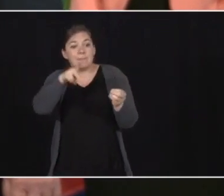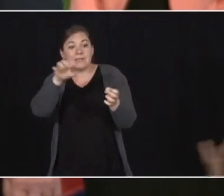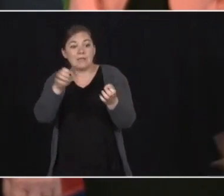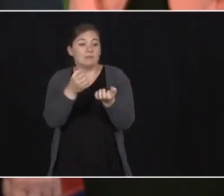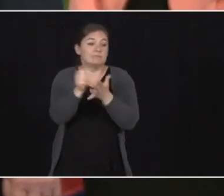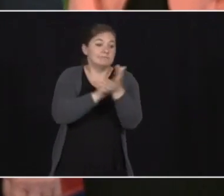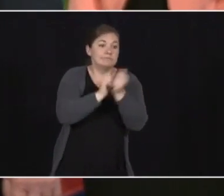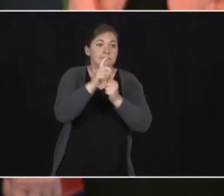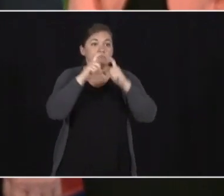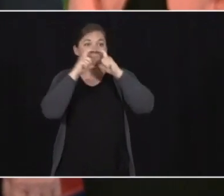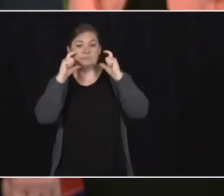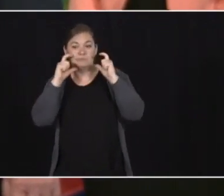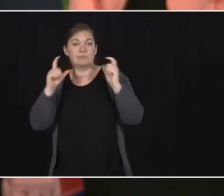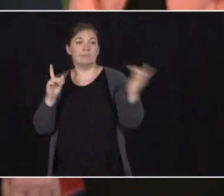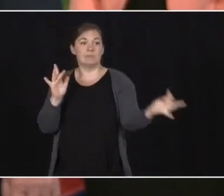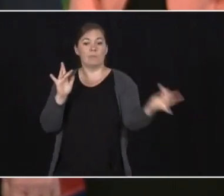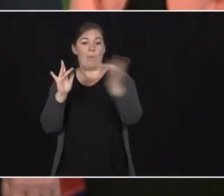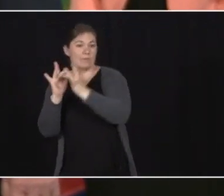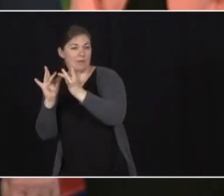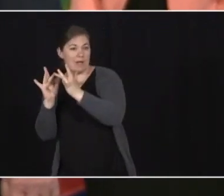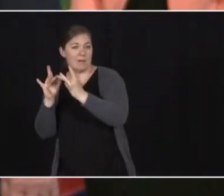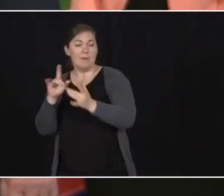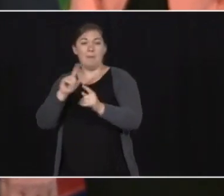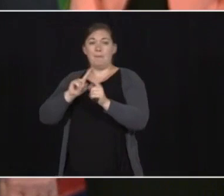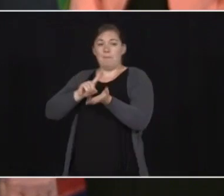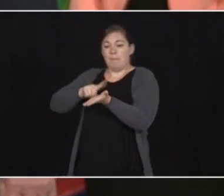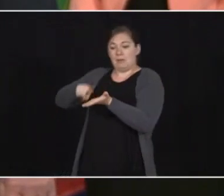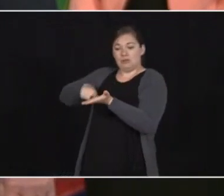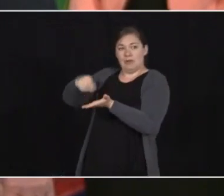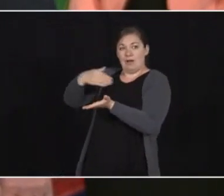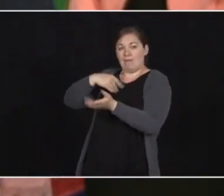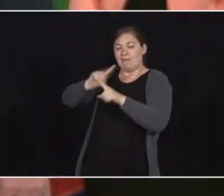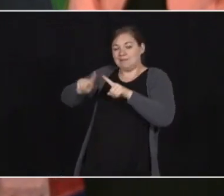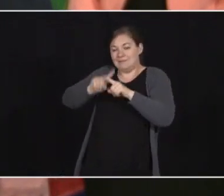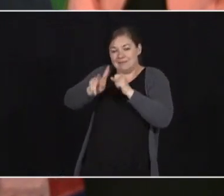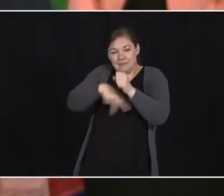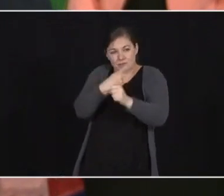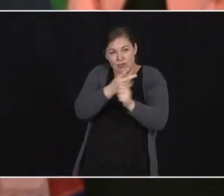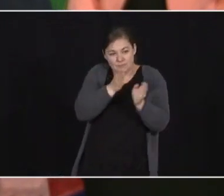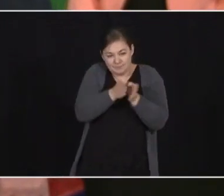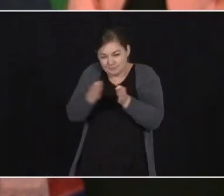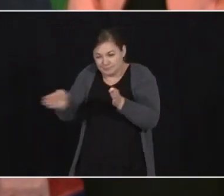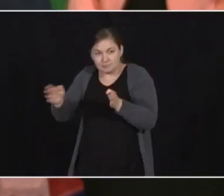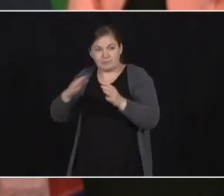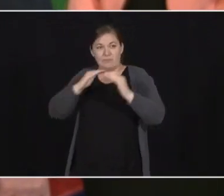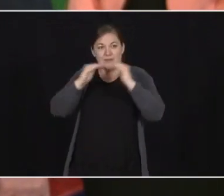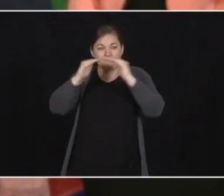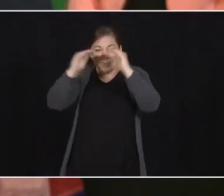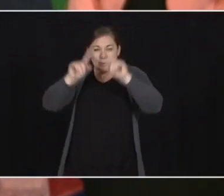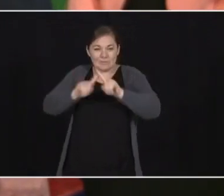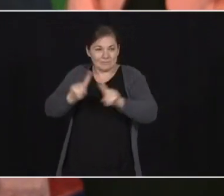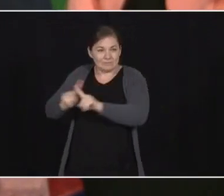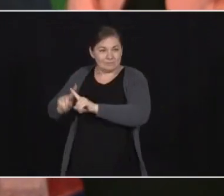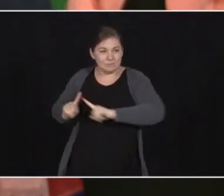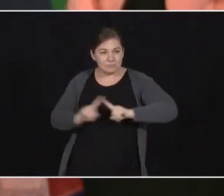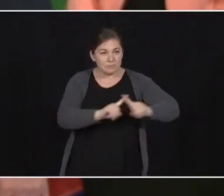I want to be clear there's multiple layers of inspections that are done and I think it's really important this